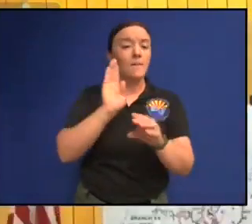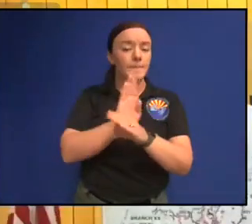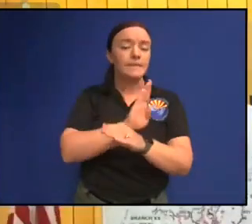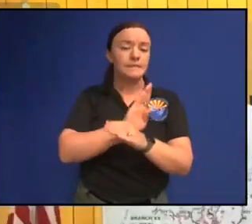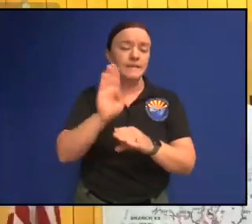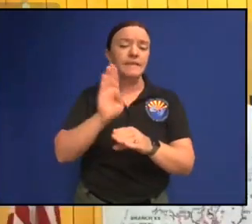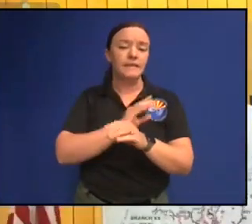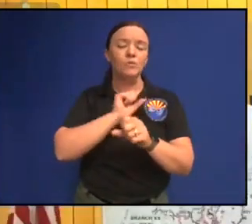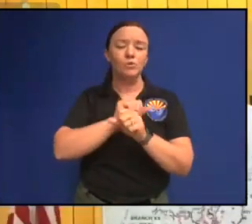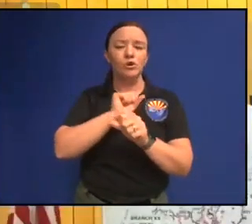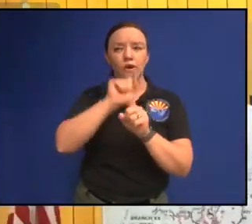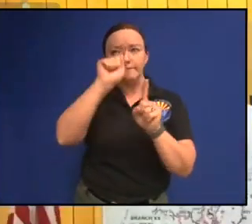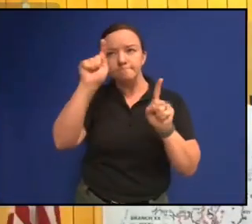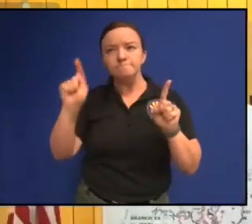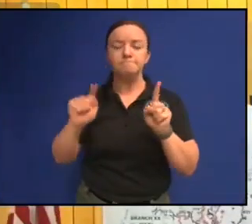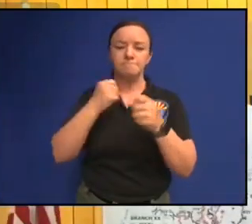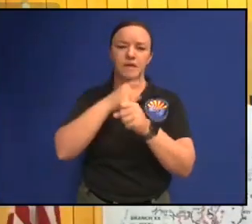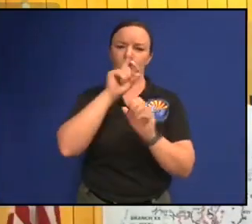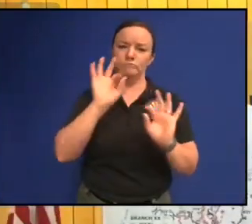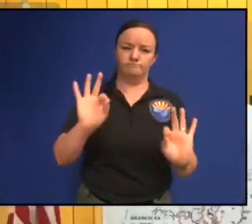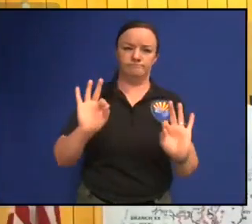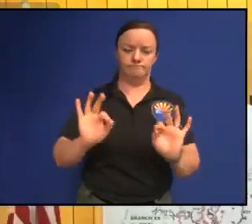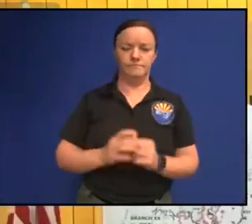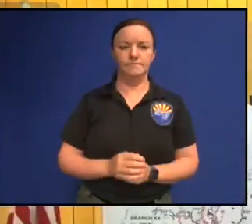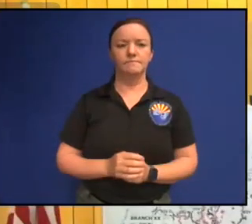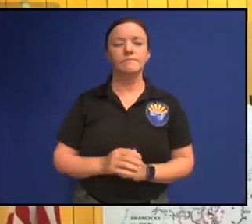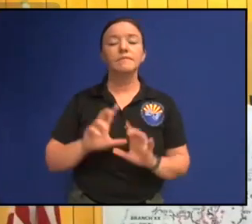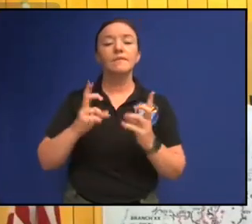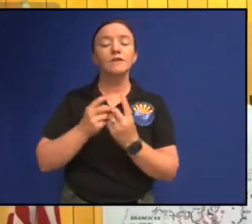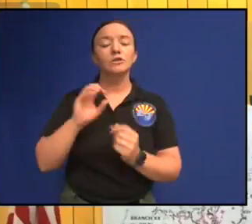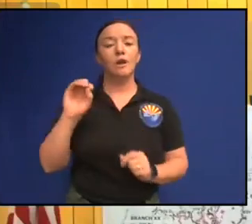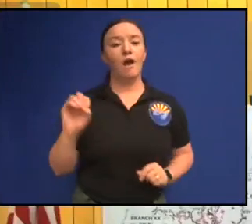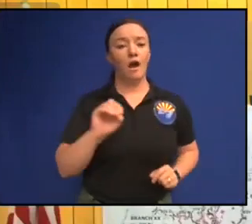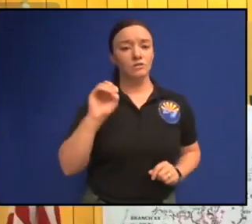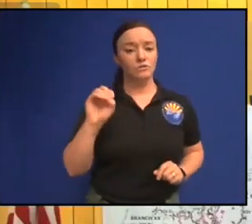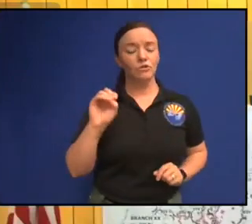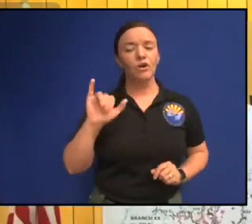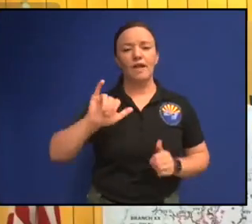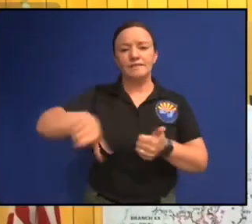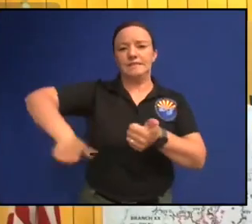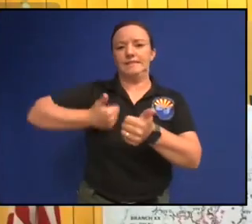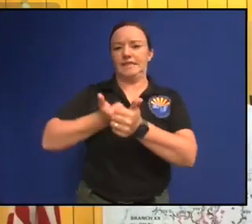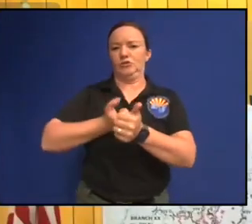THIS IS A CONTINGENCY LINE THAT RUNS FROM THE SPOT JUST